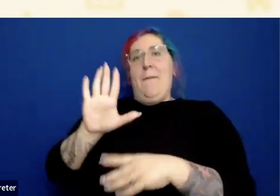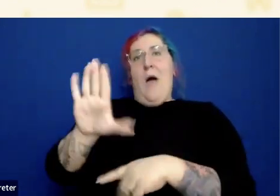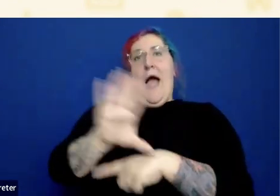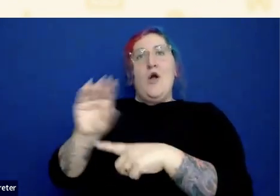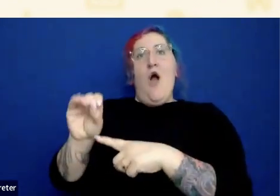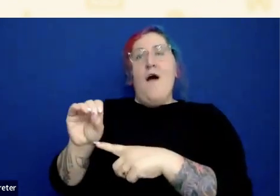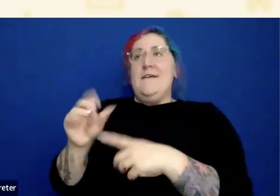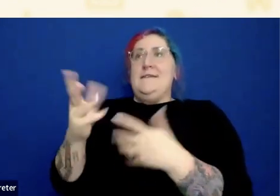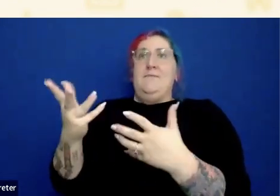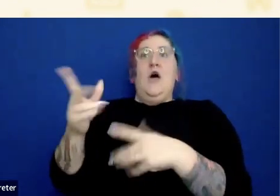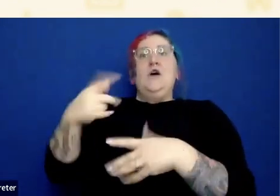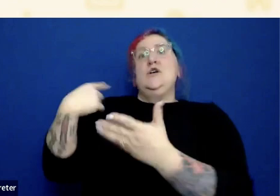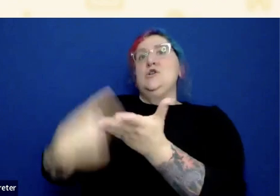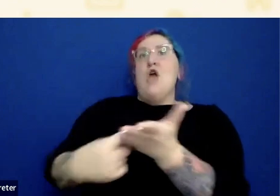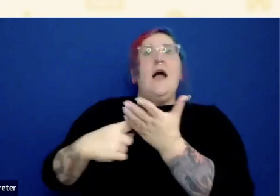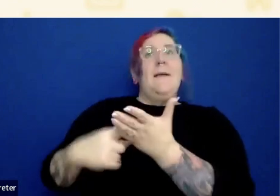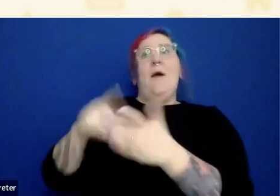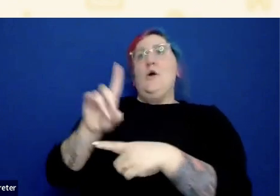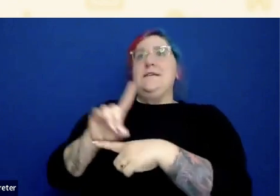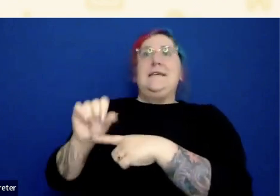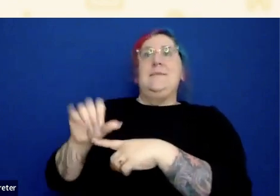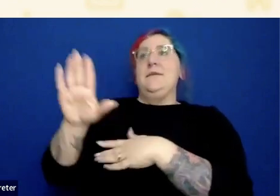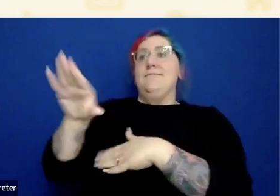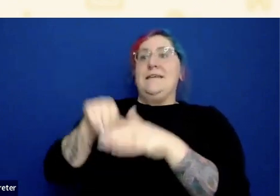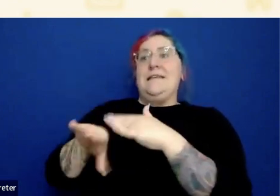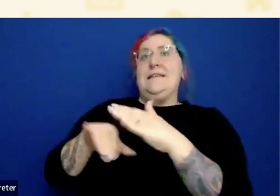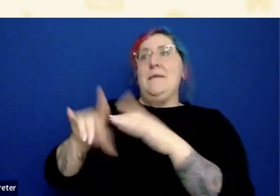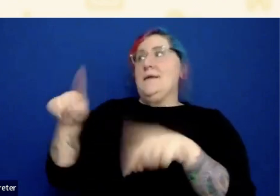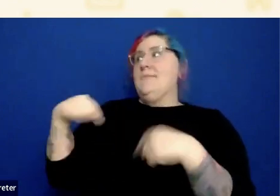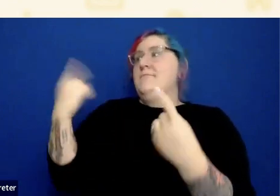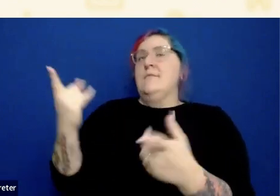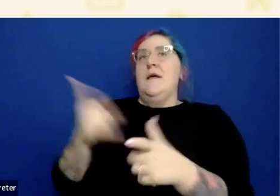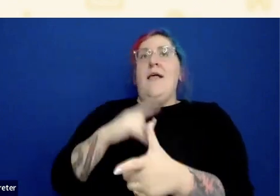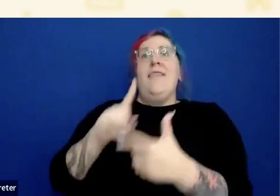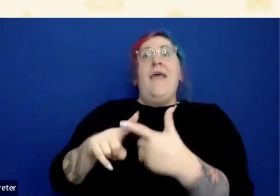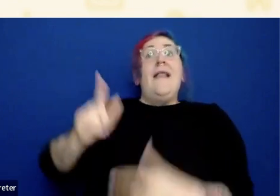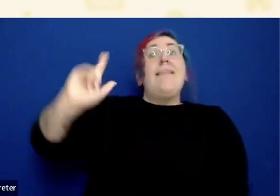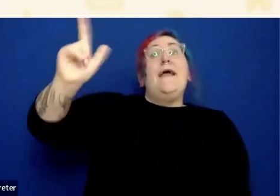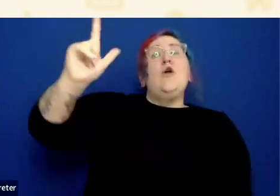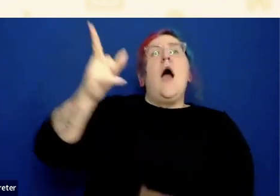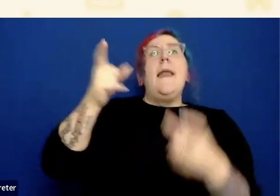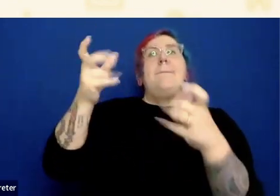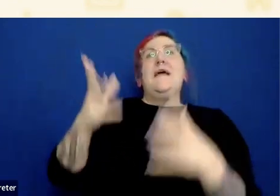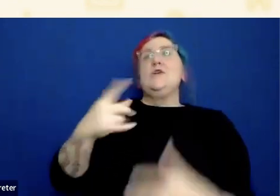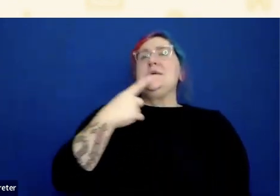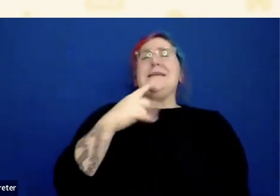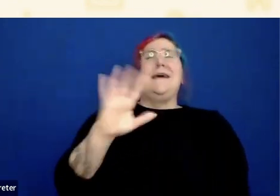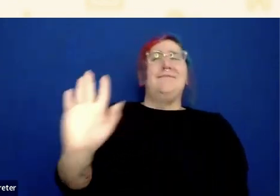If your leaders aren't talking about accessibility, it's going to be so easy for a manager to say, Well, don't worry about accessibility.